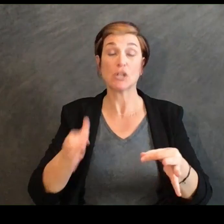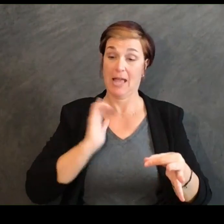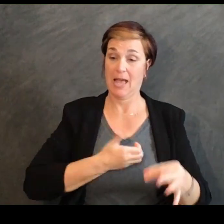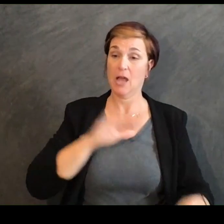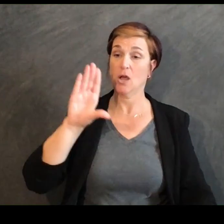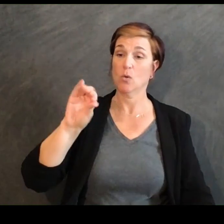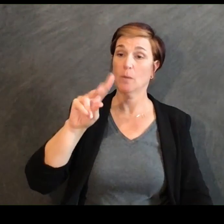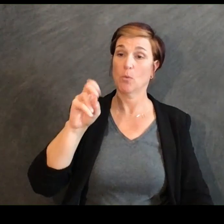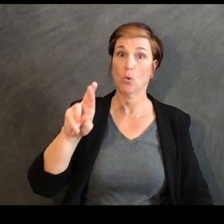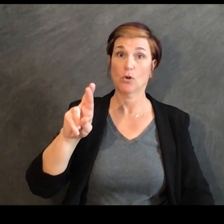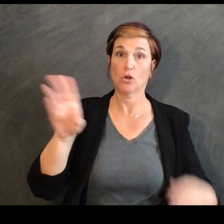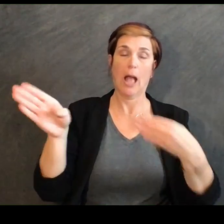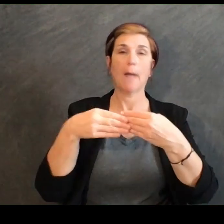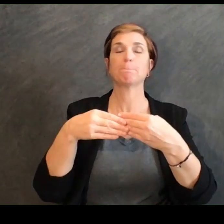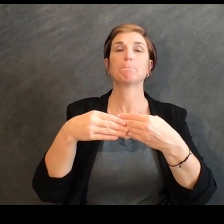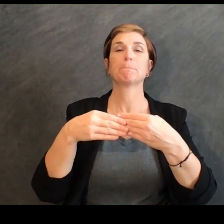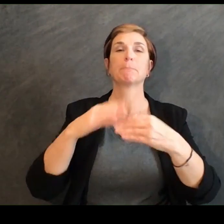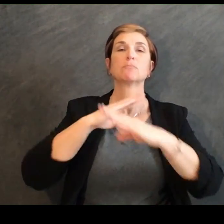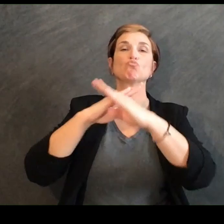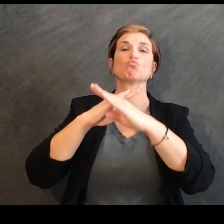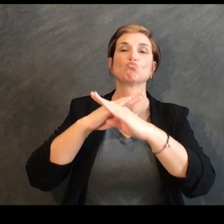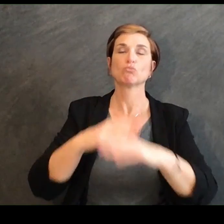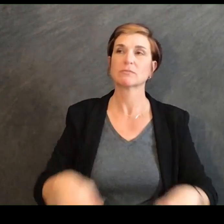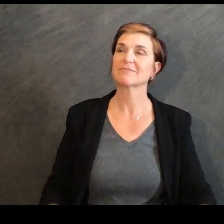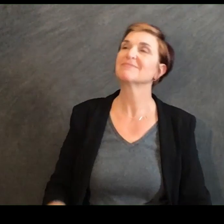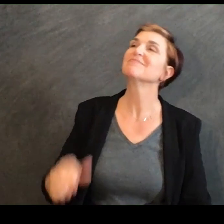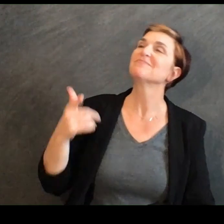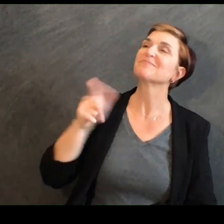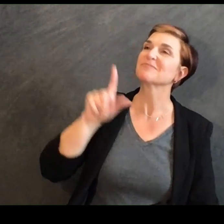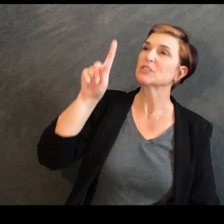Thank You mr. president when I say at least for ntn24 for a Latin American